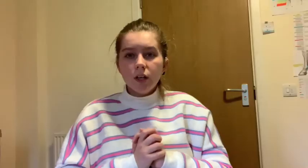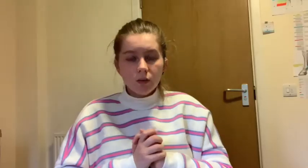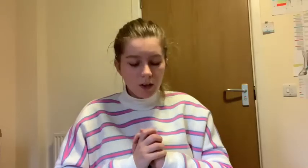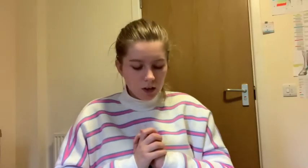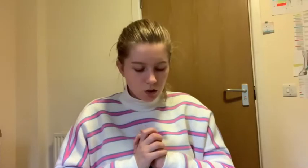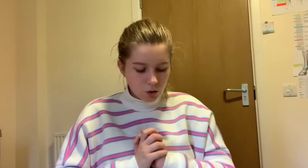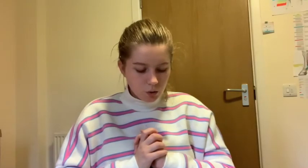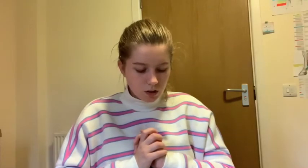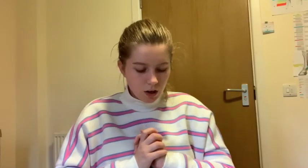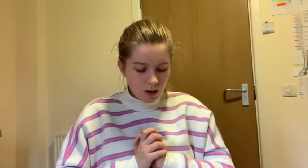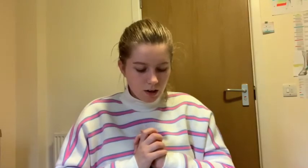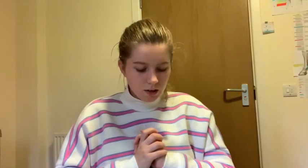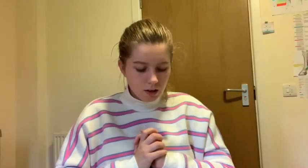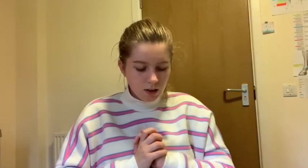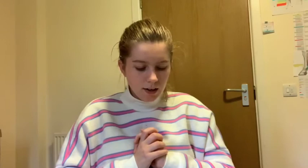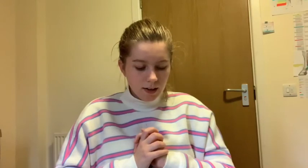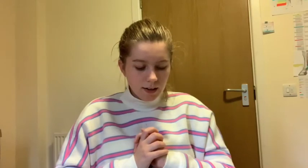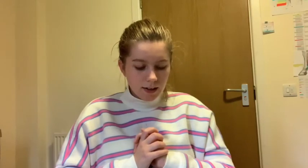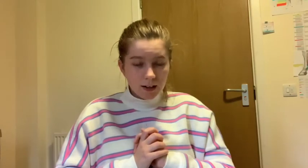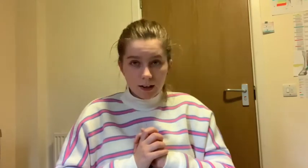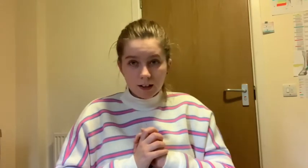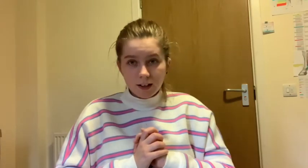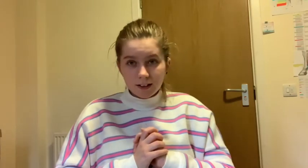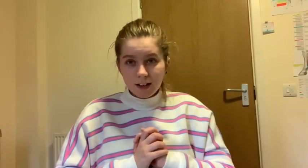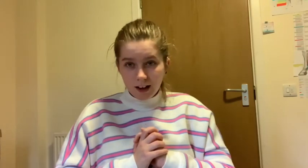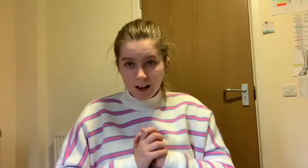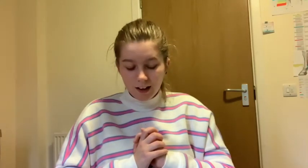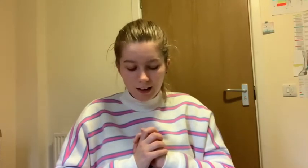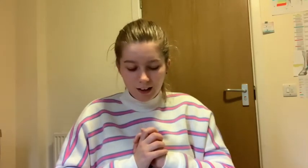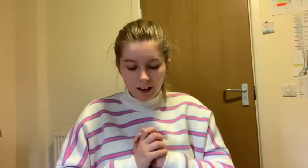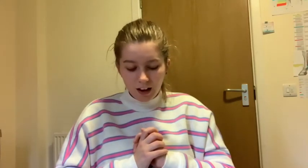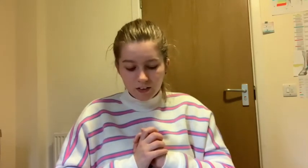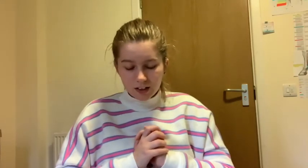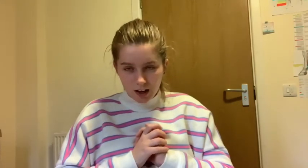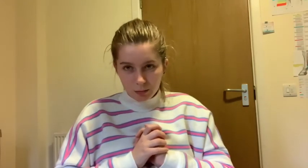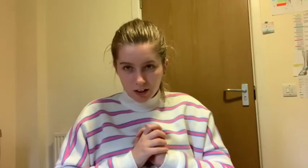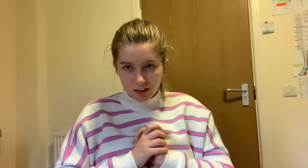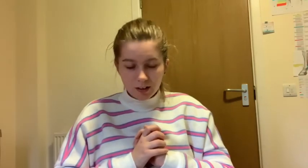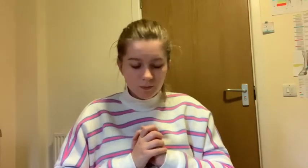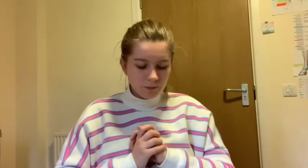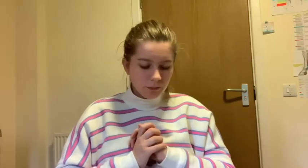And then you will sign "Dynanana, life is a dynamite"